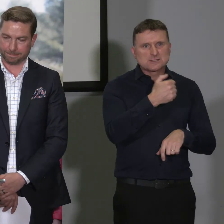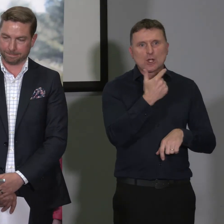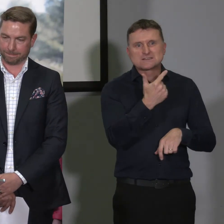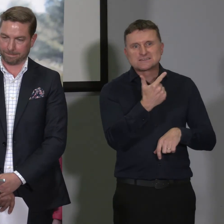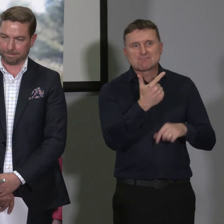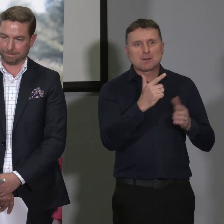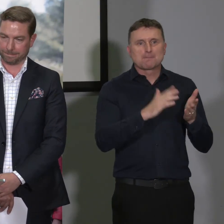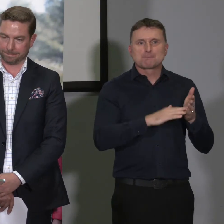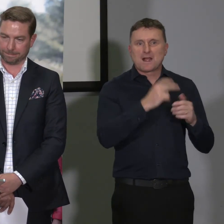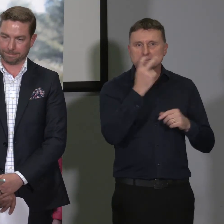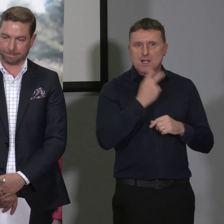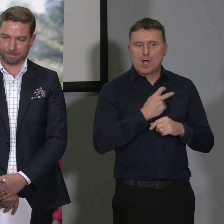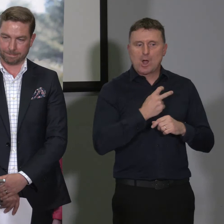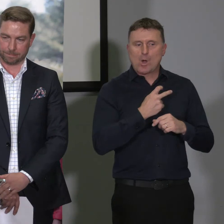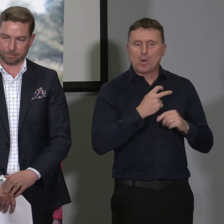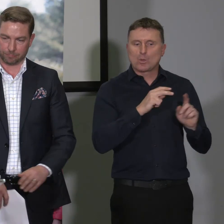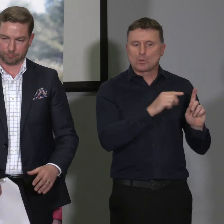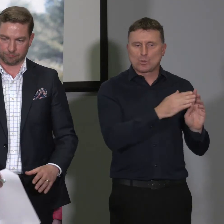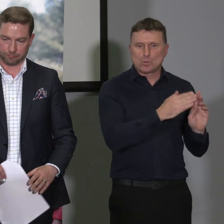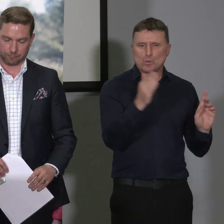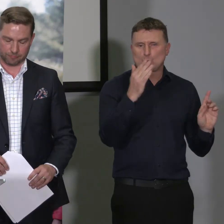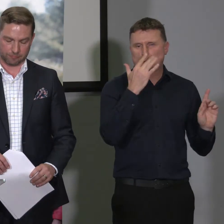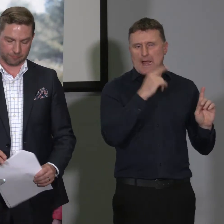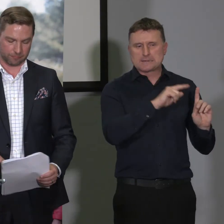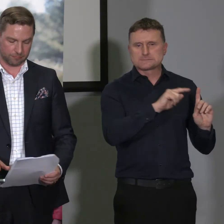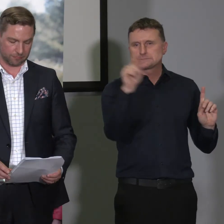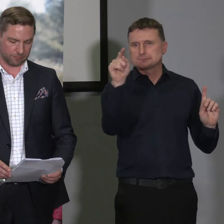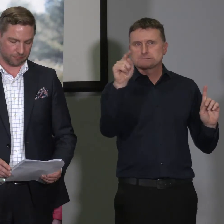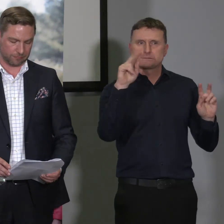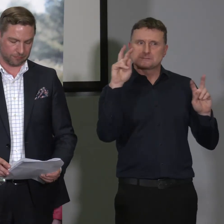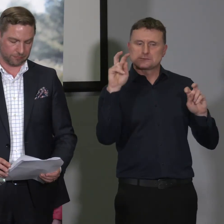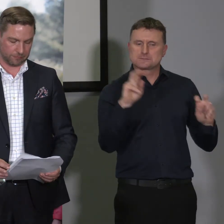experience over the last year, the risk of severe disease and